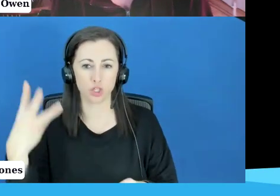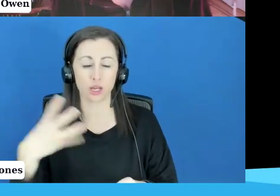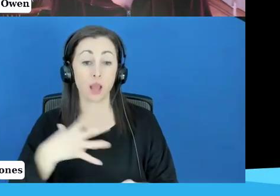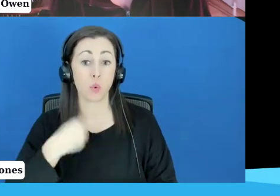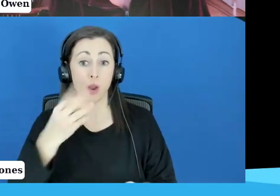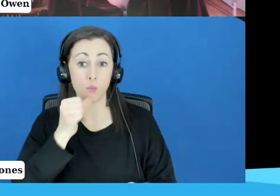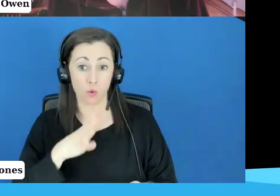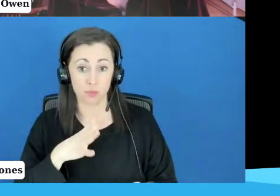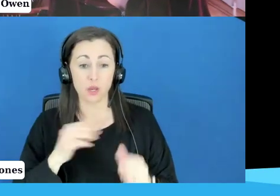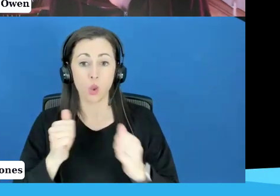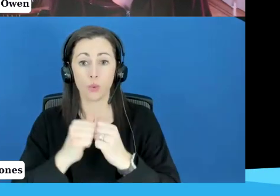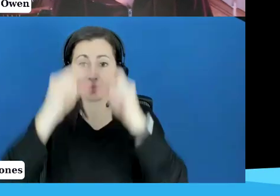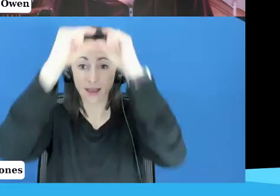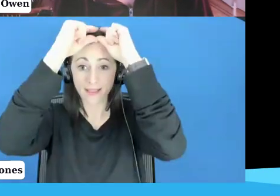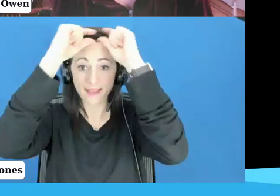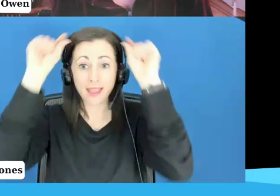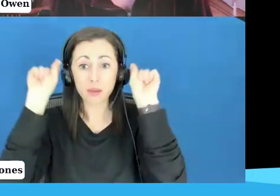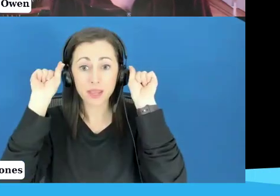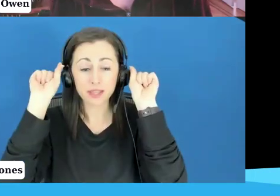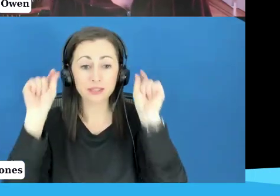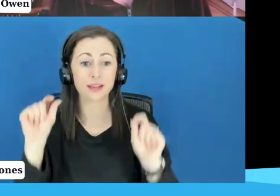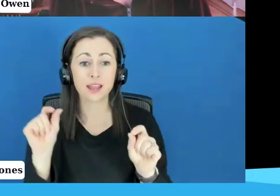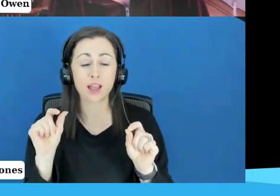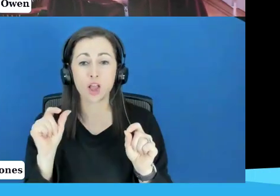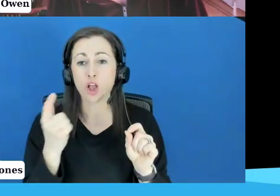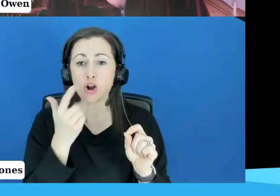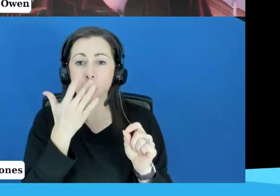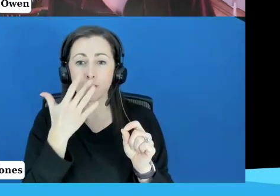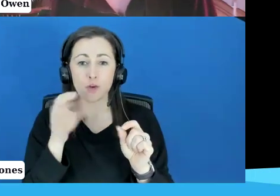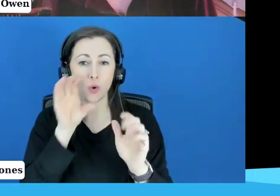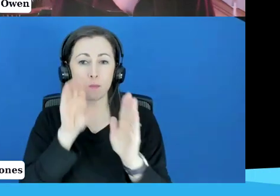and a colorful array of picture frames behind me.